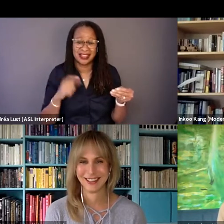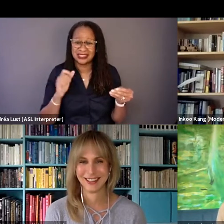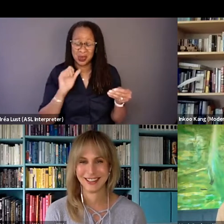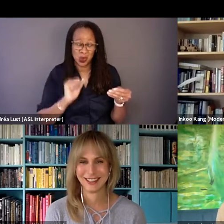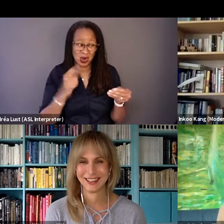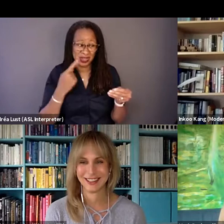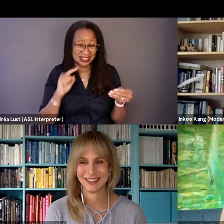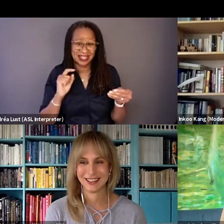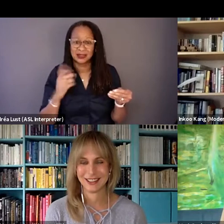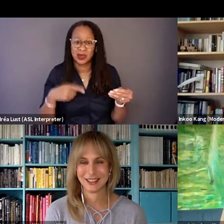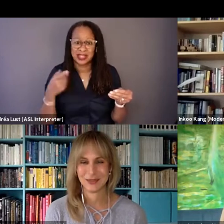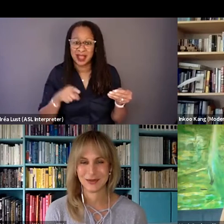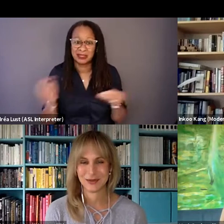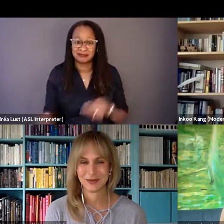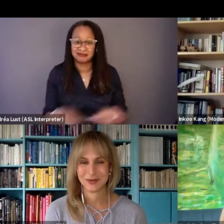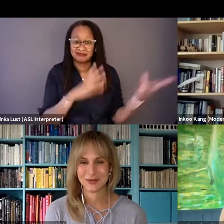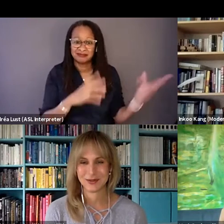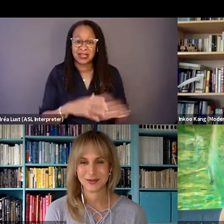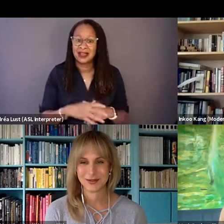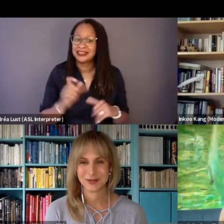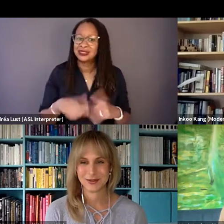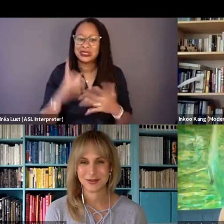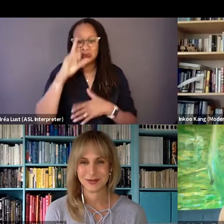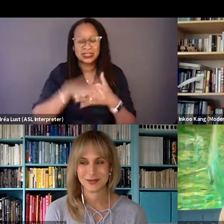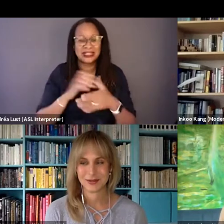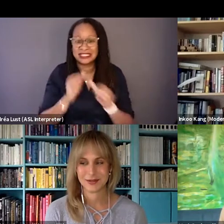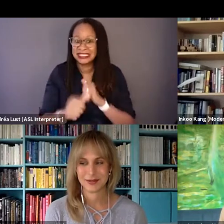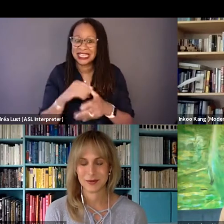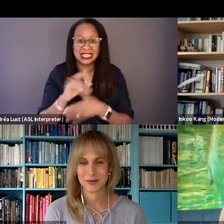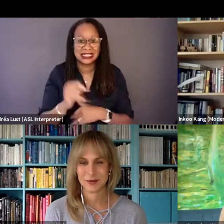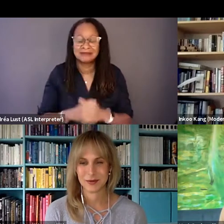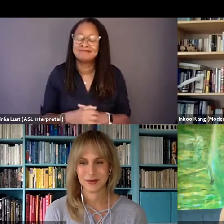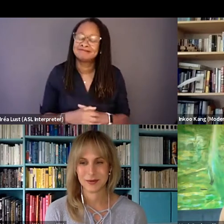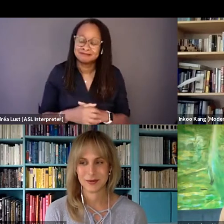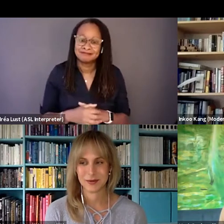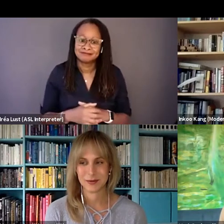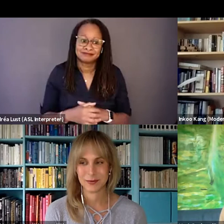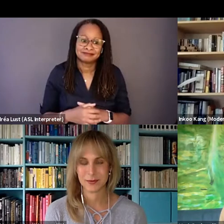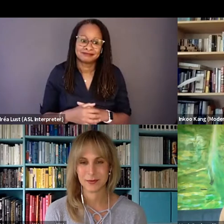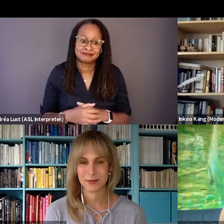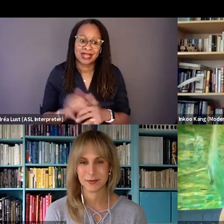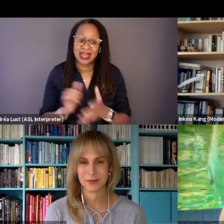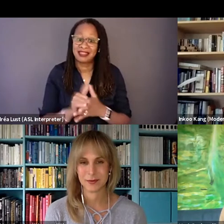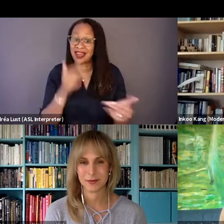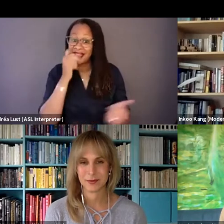What's happening?" And you just gotta believe and you got to stay in. And that animation really was clearly